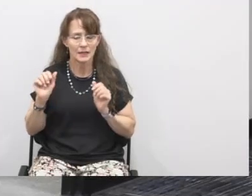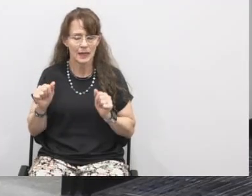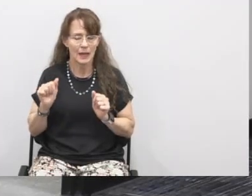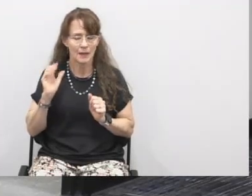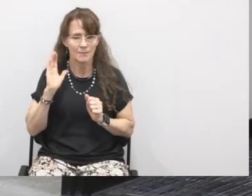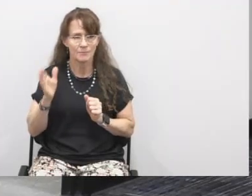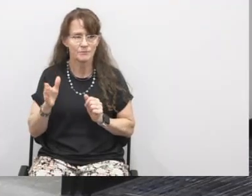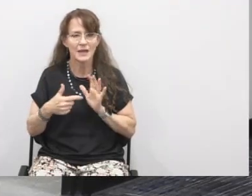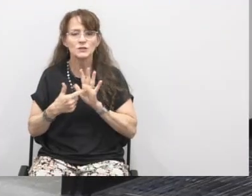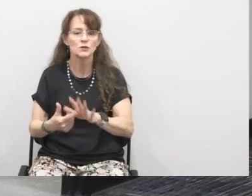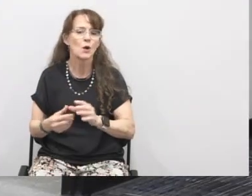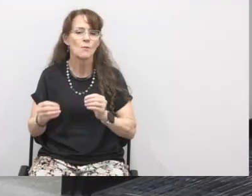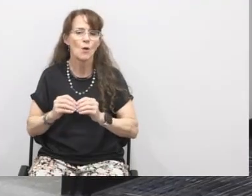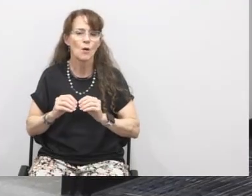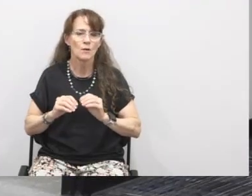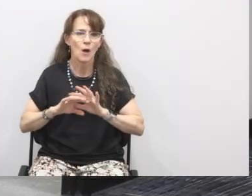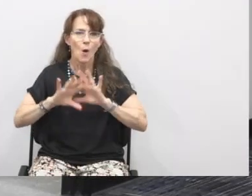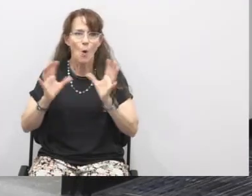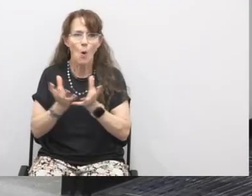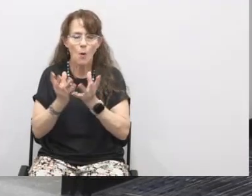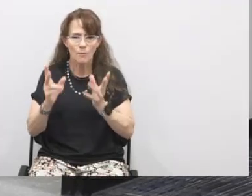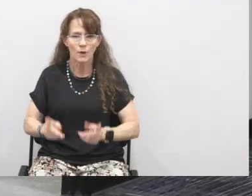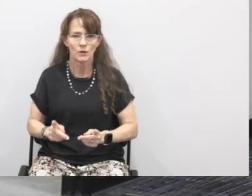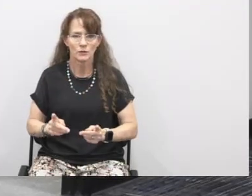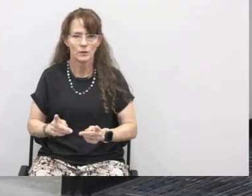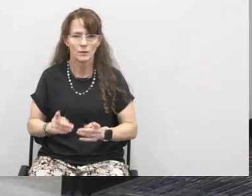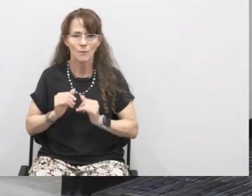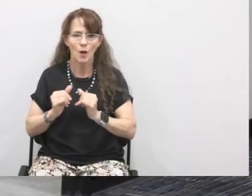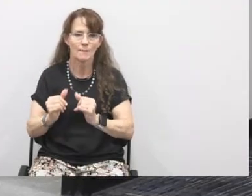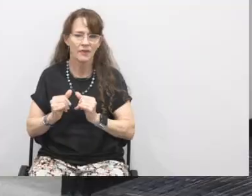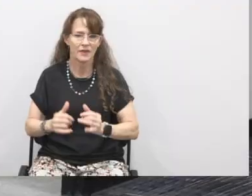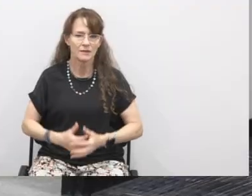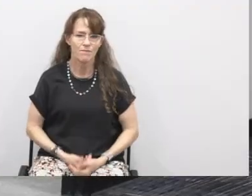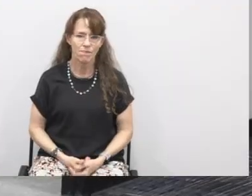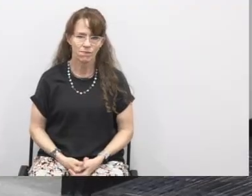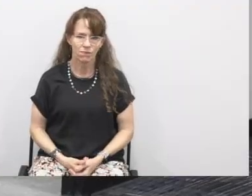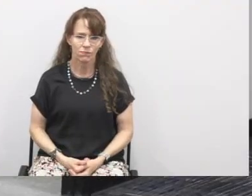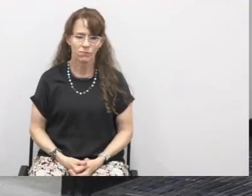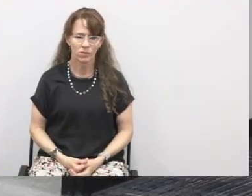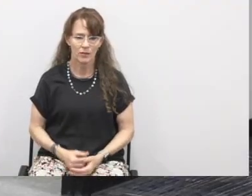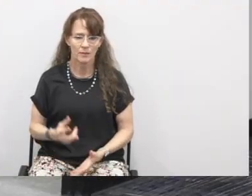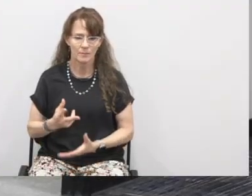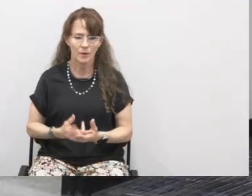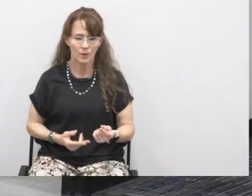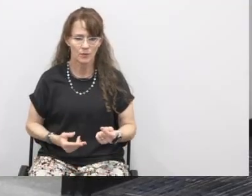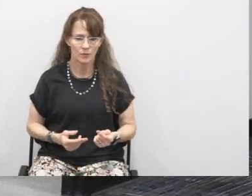that can show more of a whole person, more empathy. So both. I would say do both.